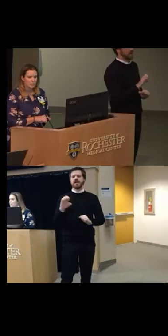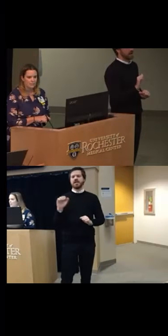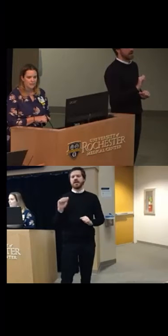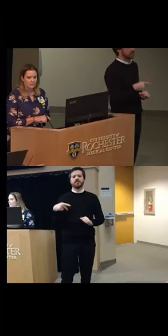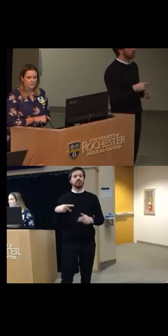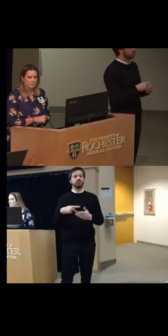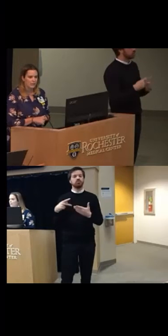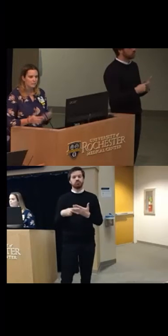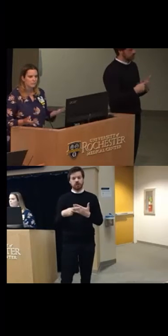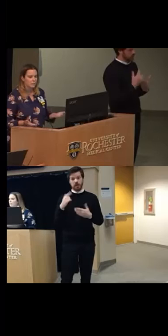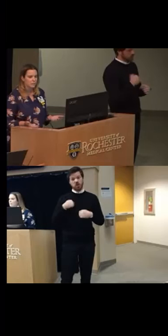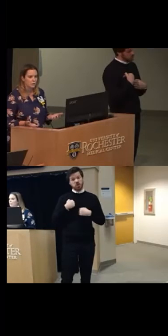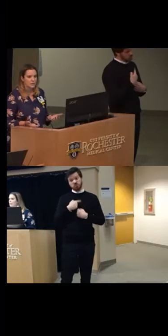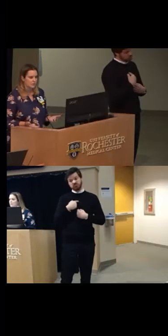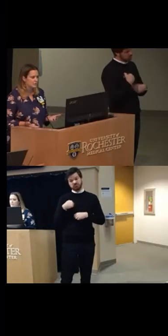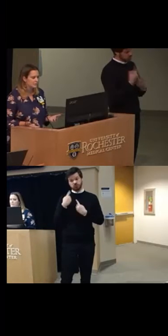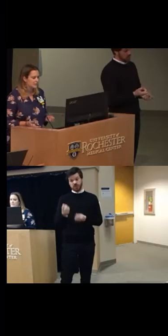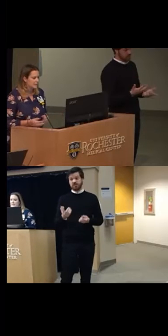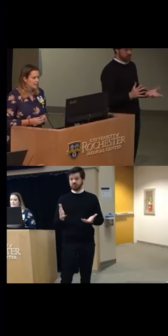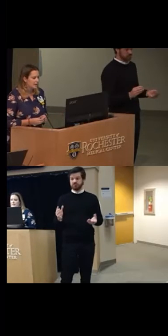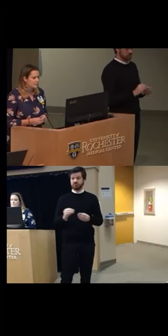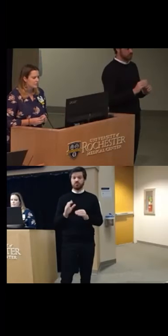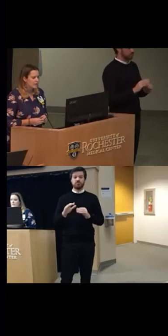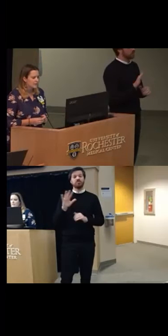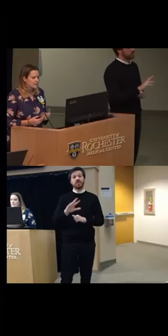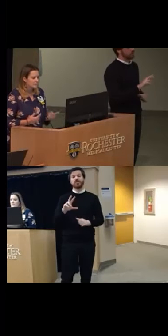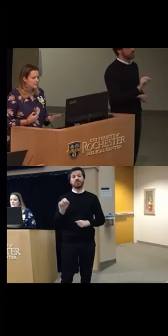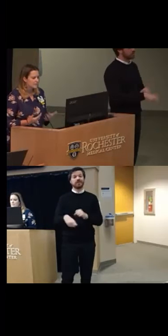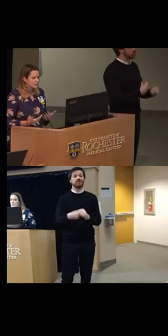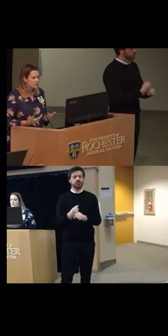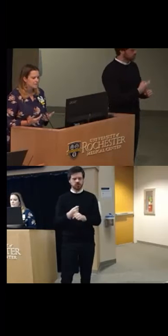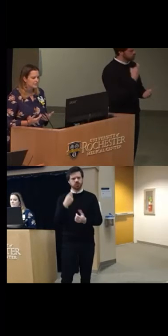program because we've been around for over 30 years um to recognize some of the emerging themes